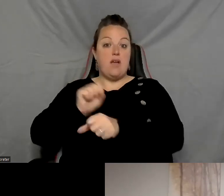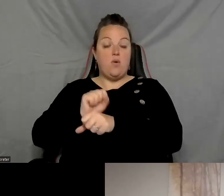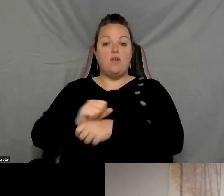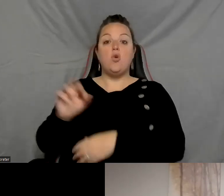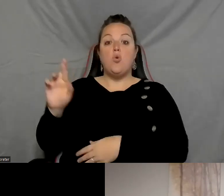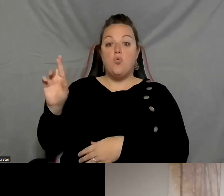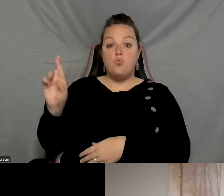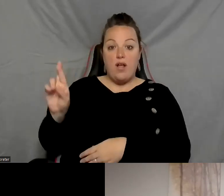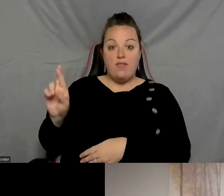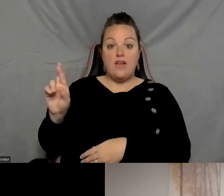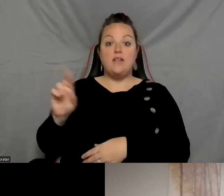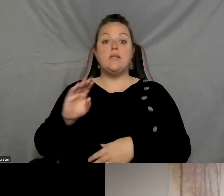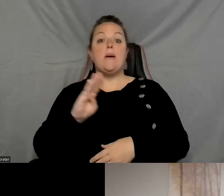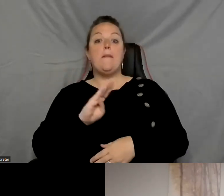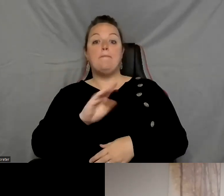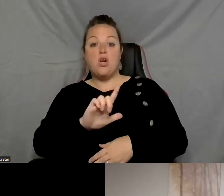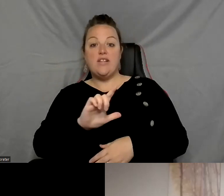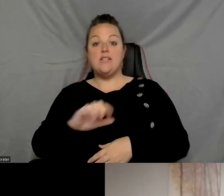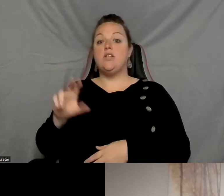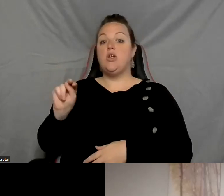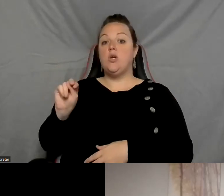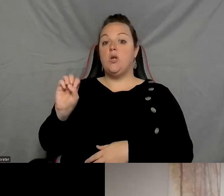and O Newport. I can tell you that the need is statewide.